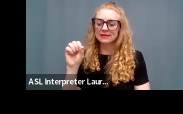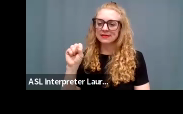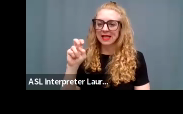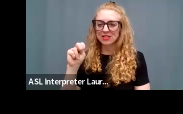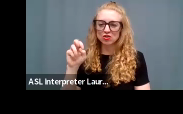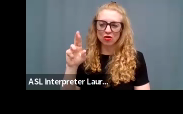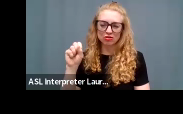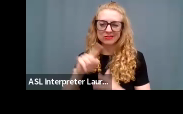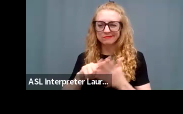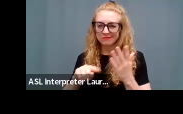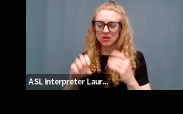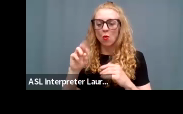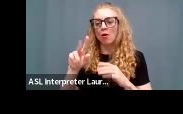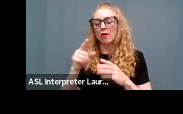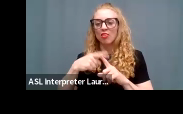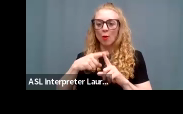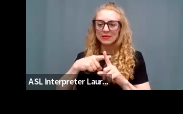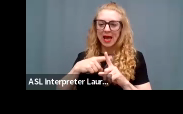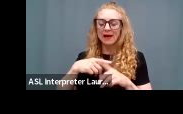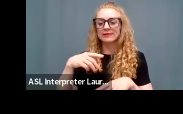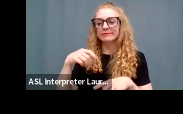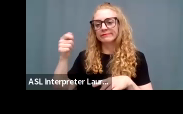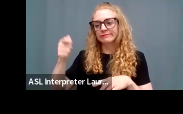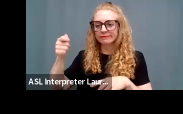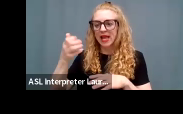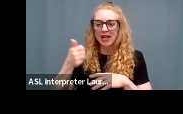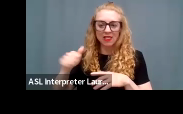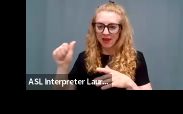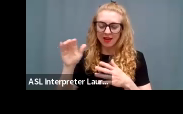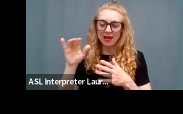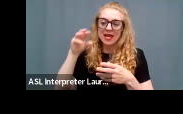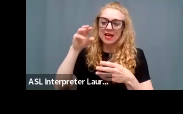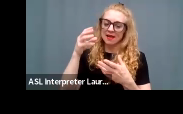like thermostat thermometers thermostats things of that nature anything that informs us about